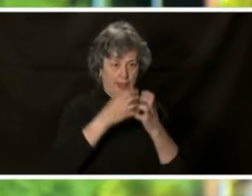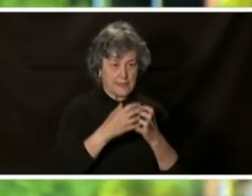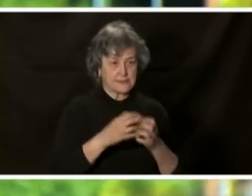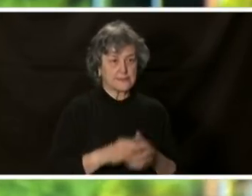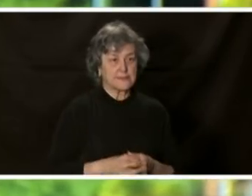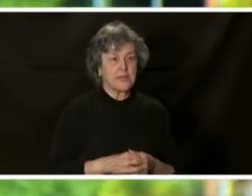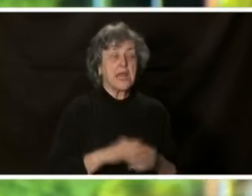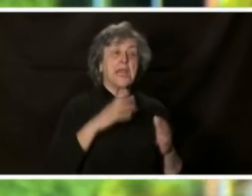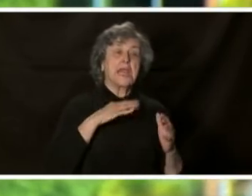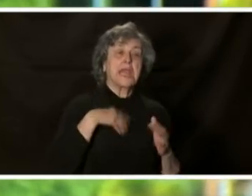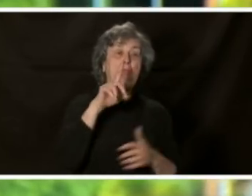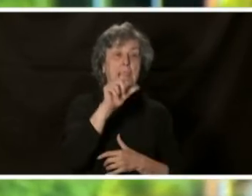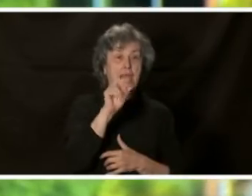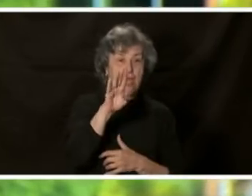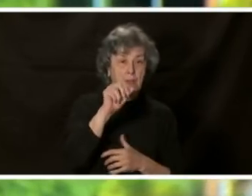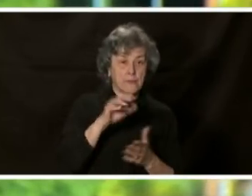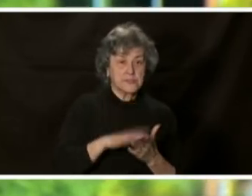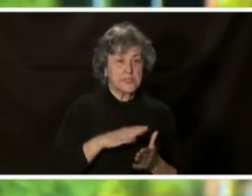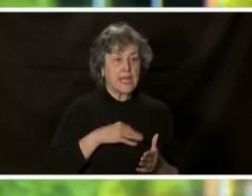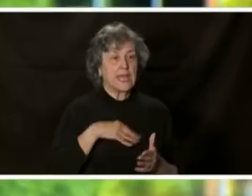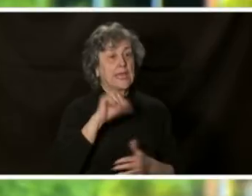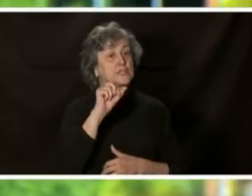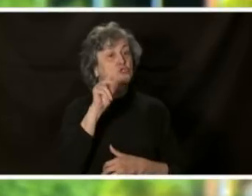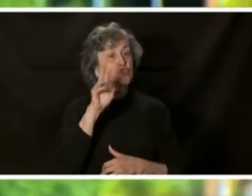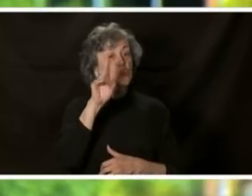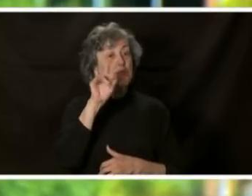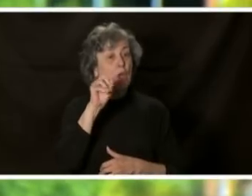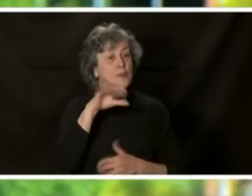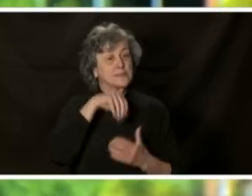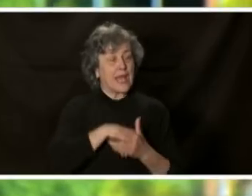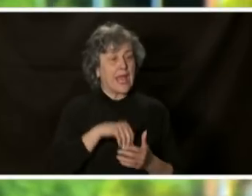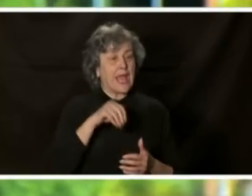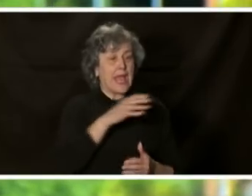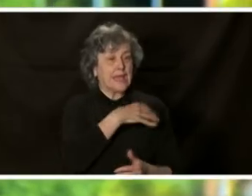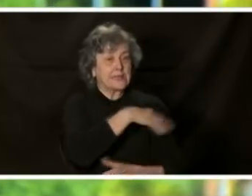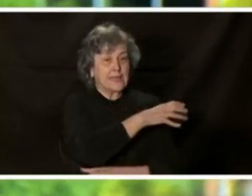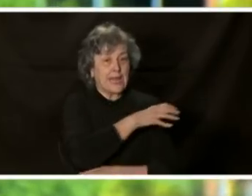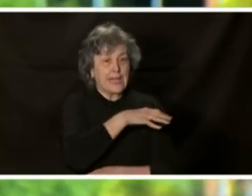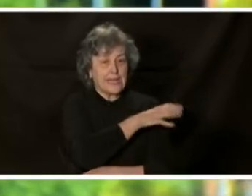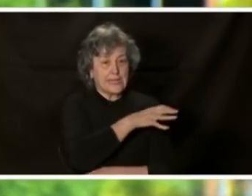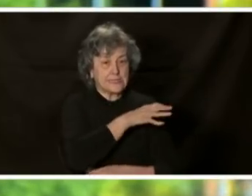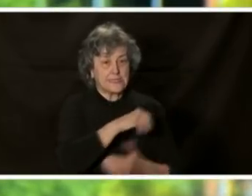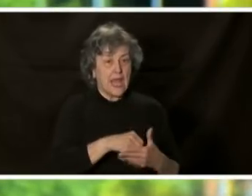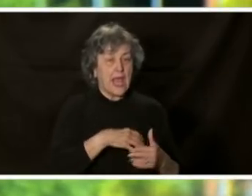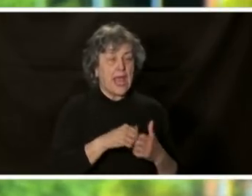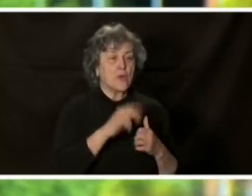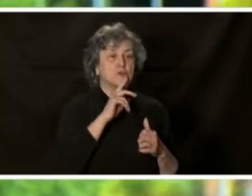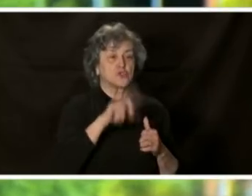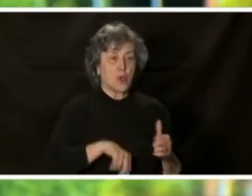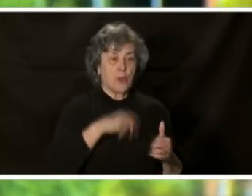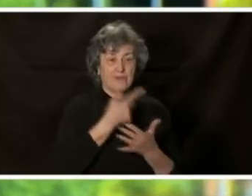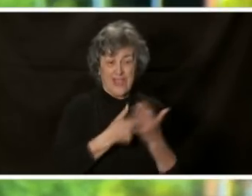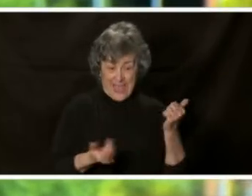IN LABS, IN STUDIOS, AND IN CLINICS. WE'RE SO PROUD OF EVERYTHING THAT YOU'VE DONE ON CAMPUS AND IN THE COMMUNITY.